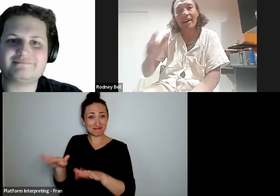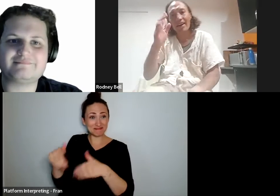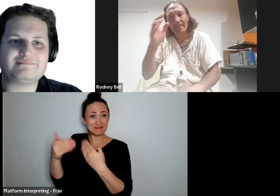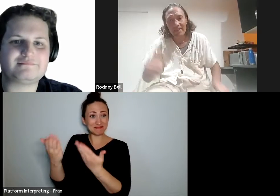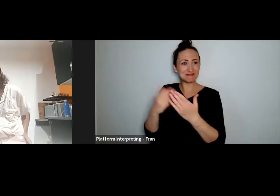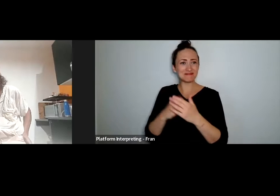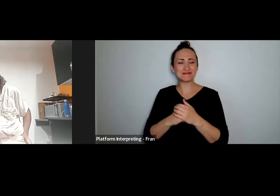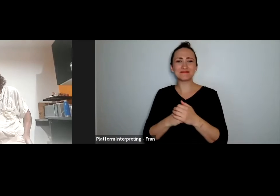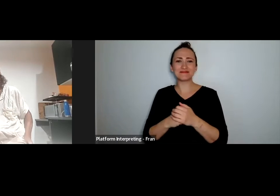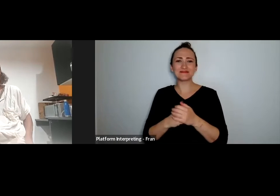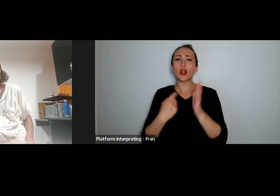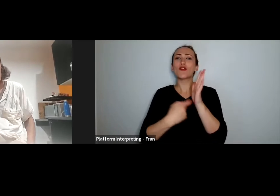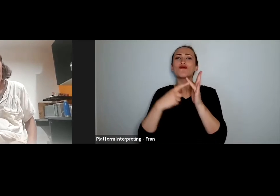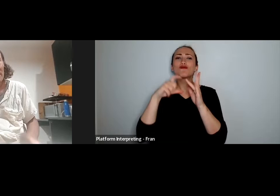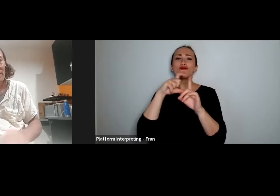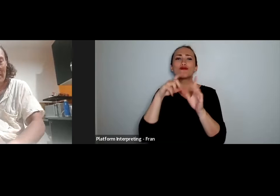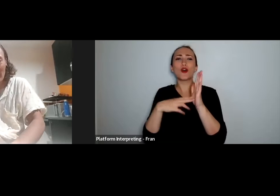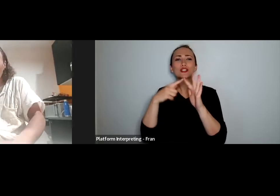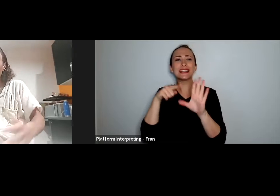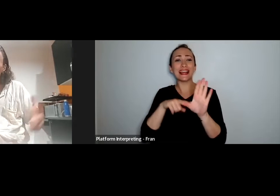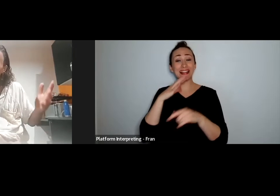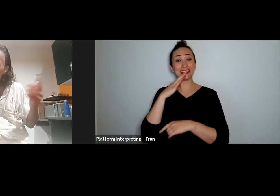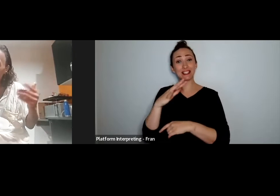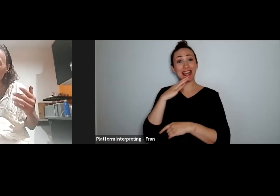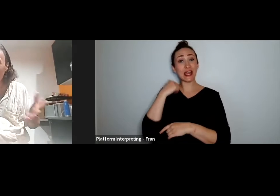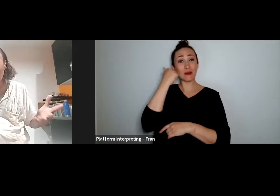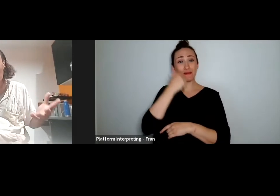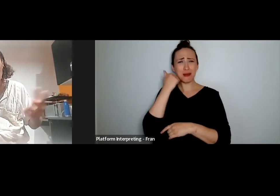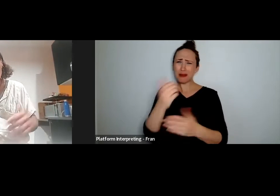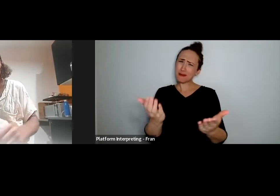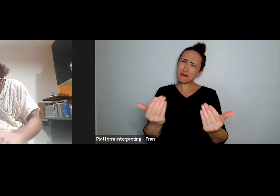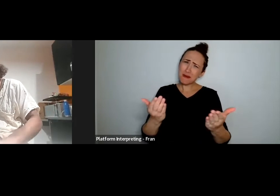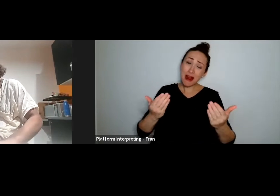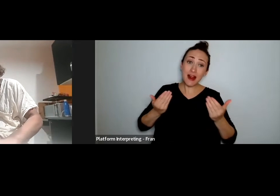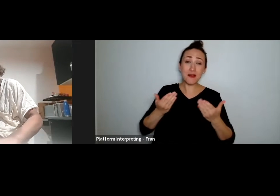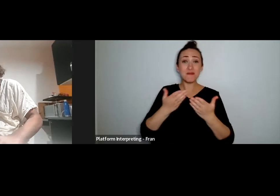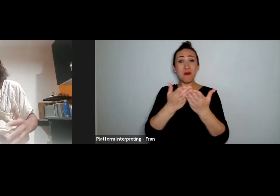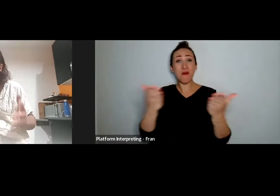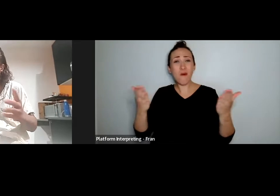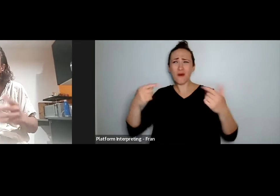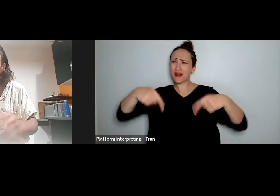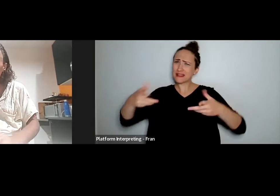Tēnei te mihi atu ki a koutou. Nau mai, haere mai ki te tautoko te kaupapa e tenei po.